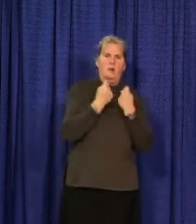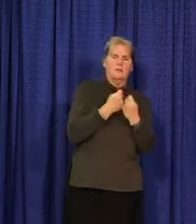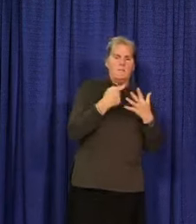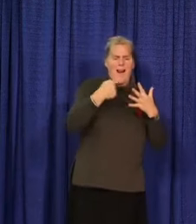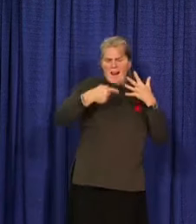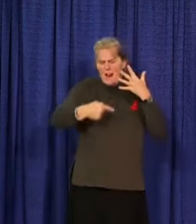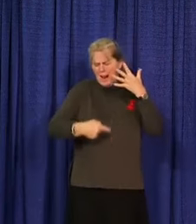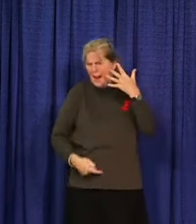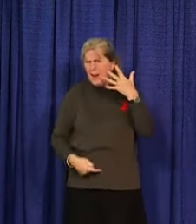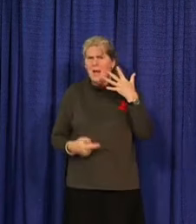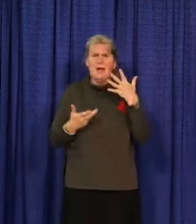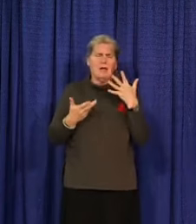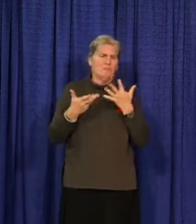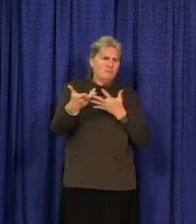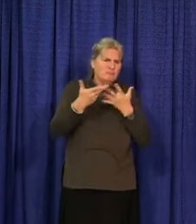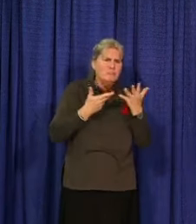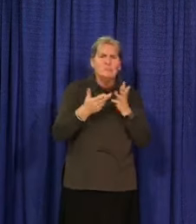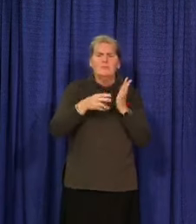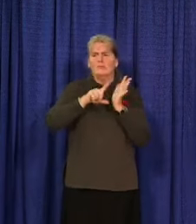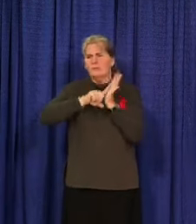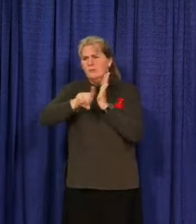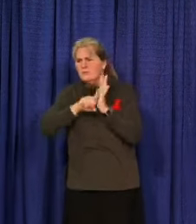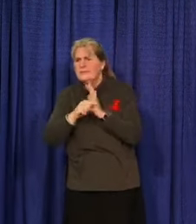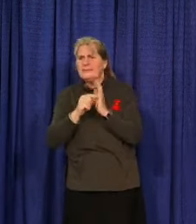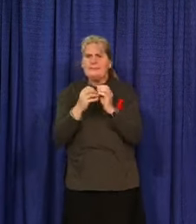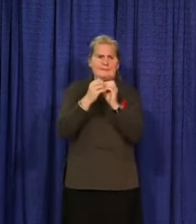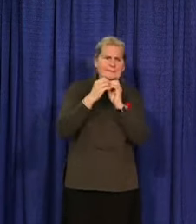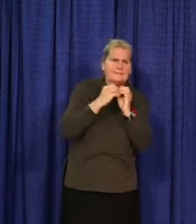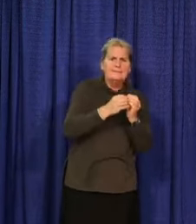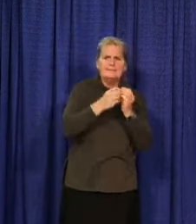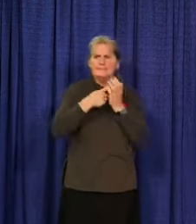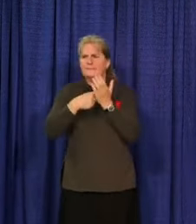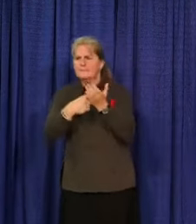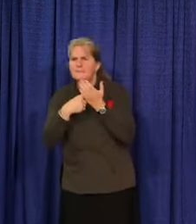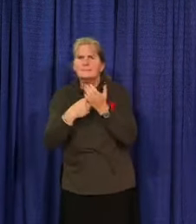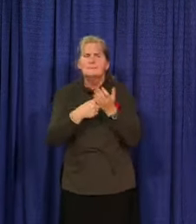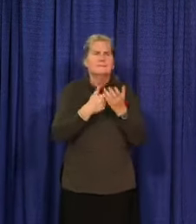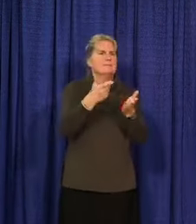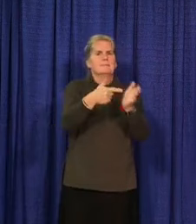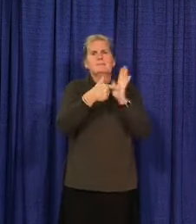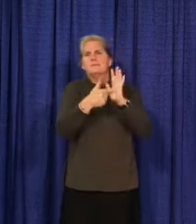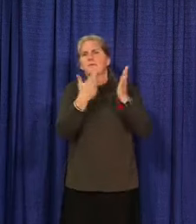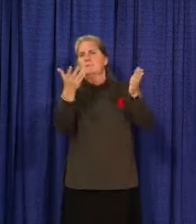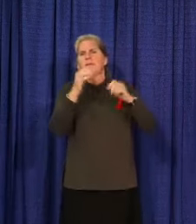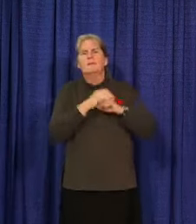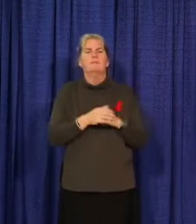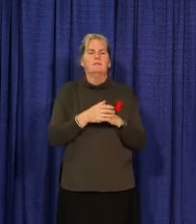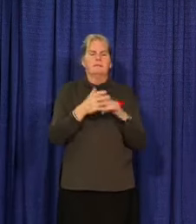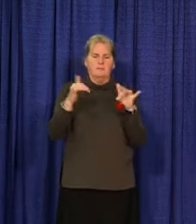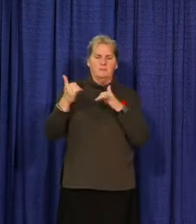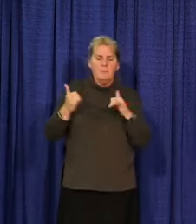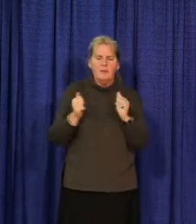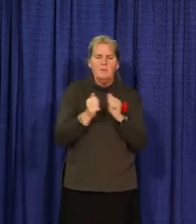team, and many others. We have discussed and researched and debated everything from whether children should be able